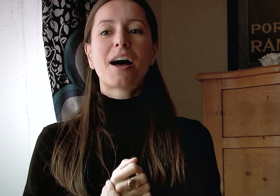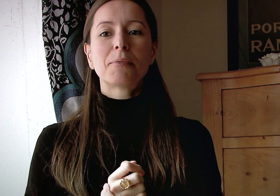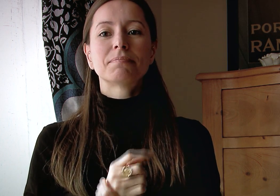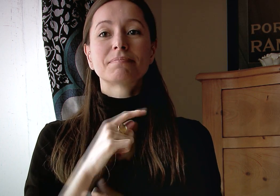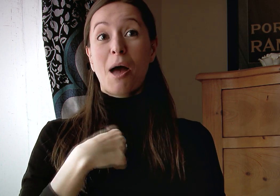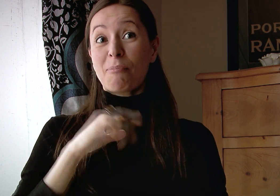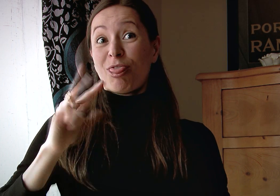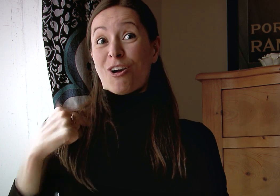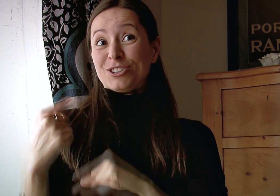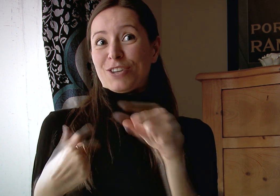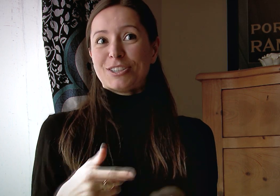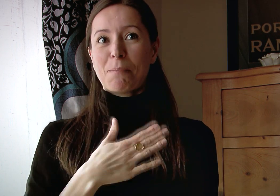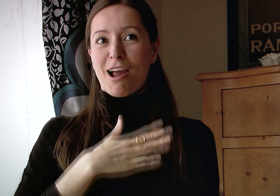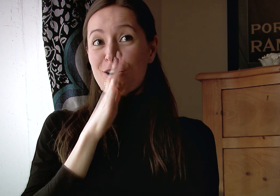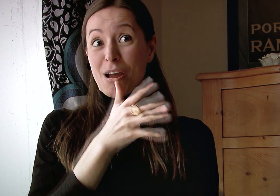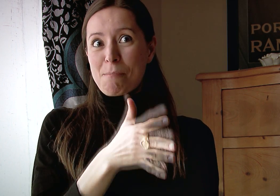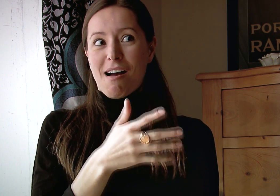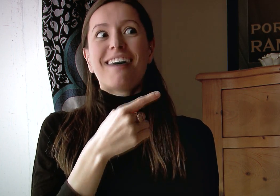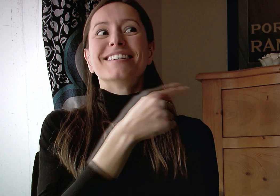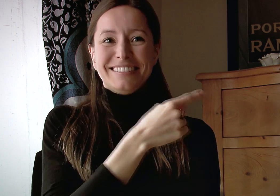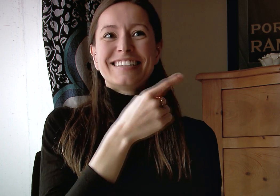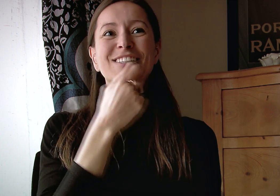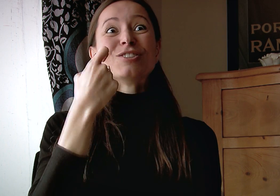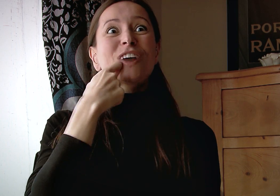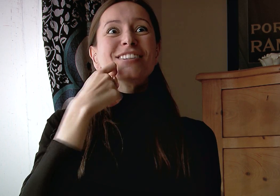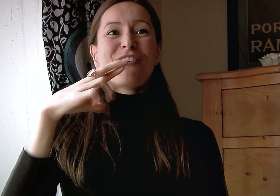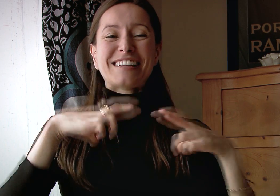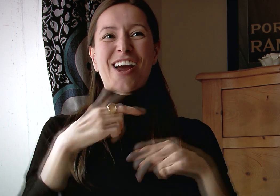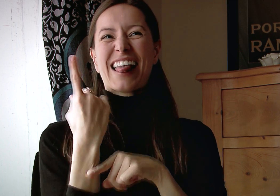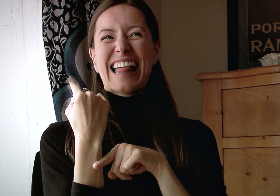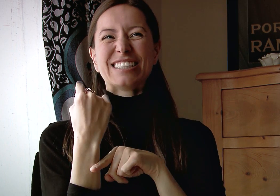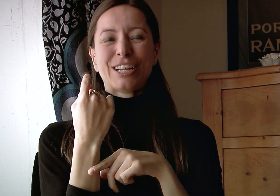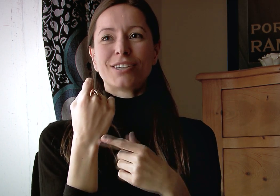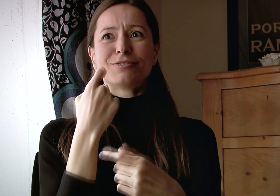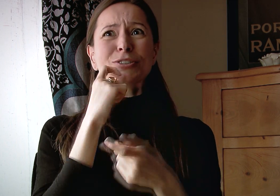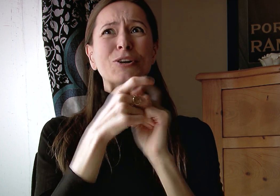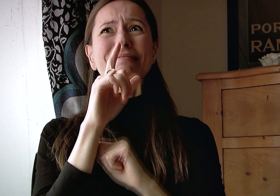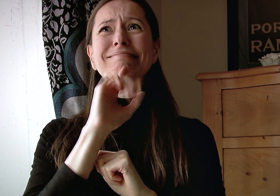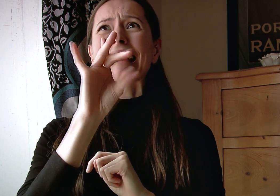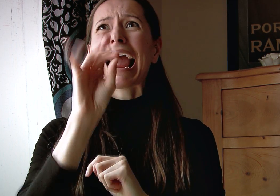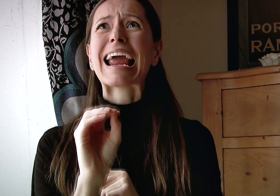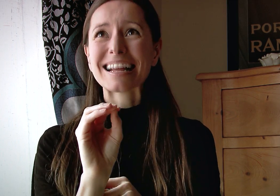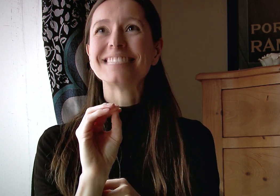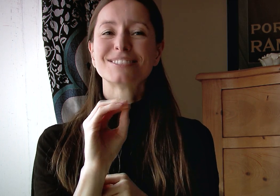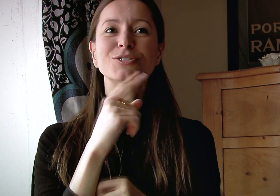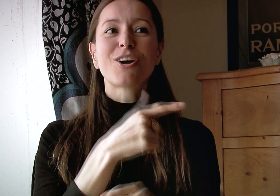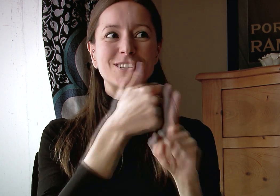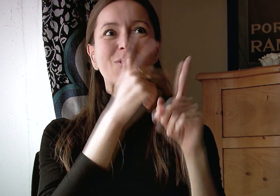I'm the third generation. My grandmother retired last year and recently turned 80! She was also a hair stylist.